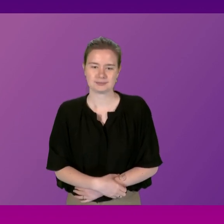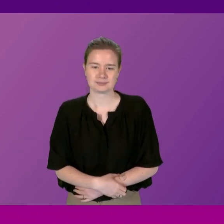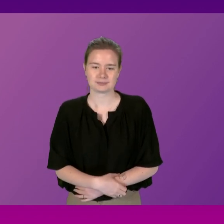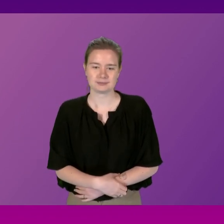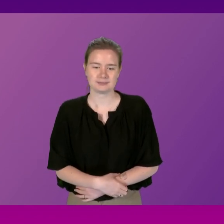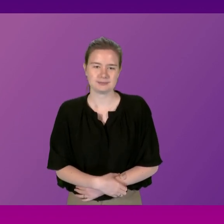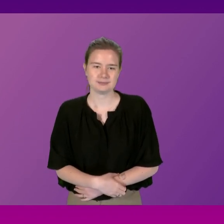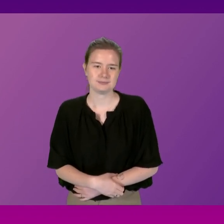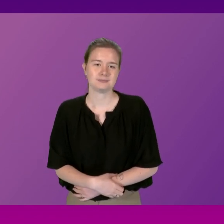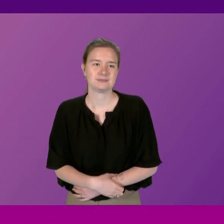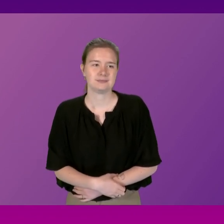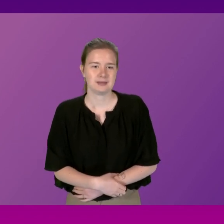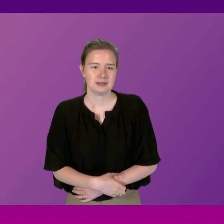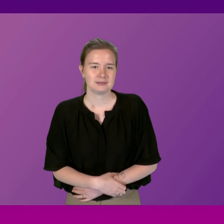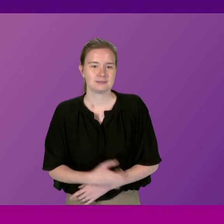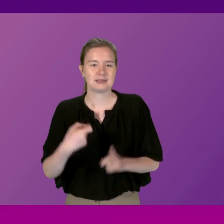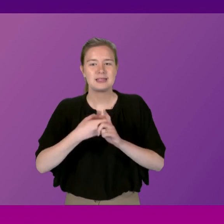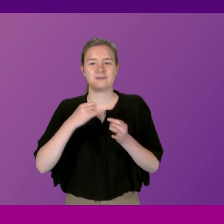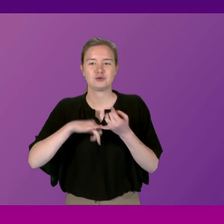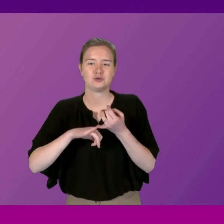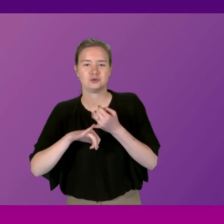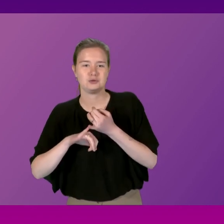and how it could improve.